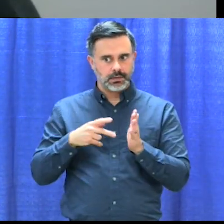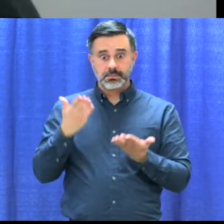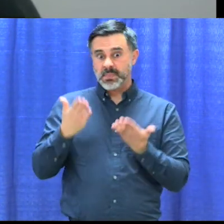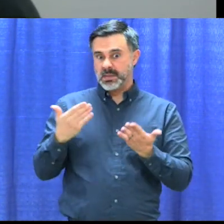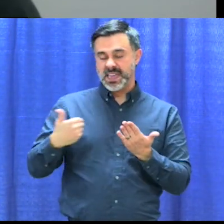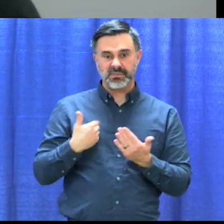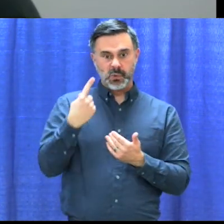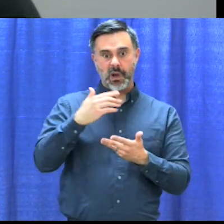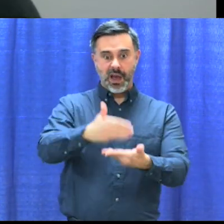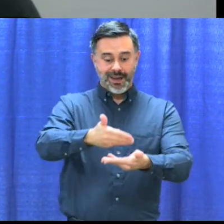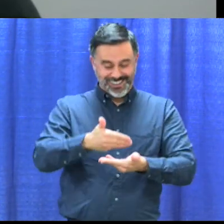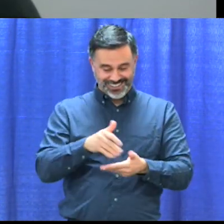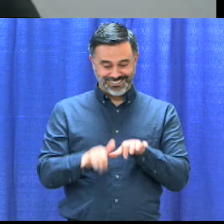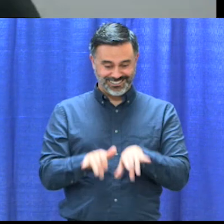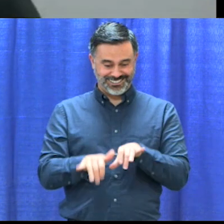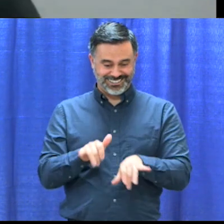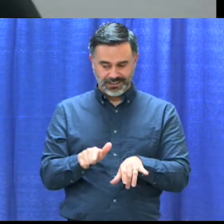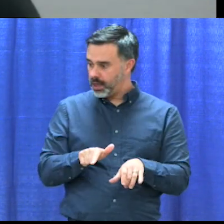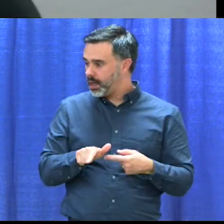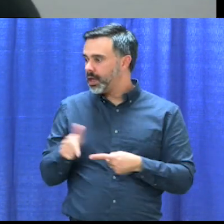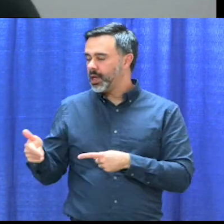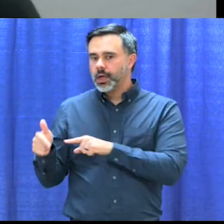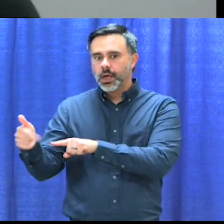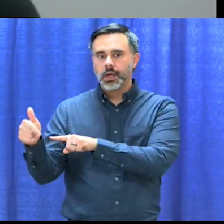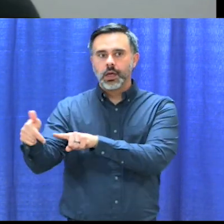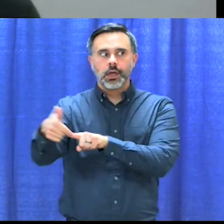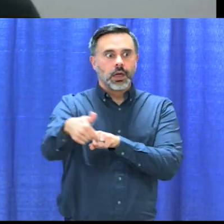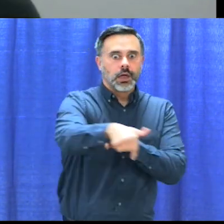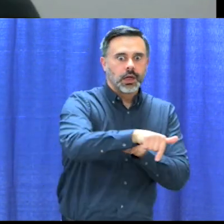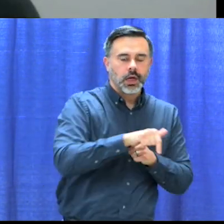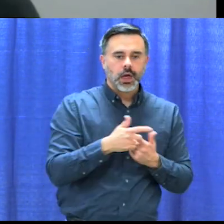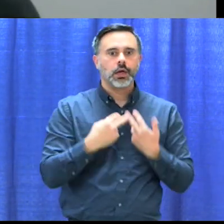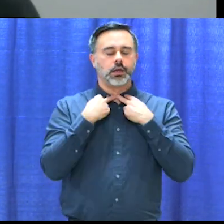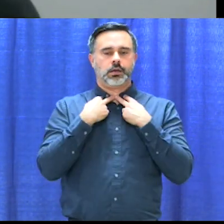Meaning that they can access sometimes when their teacher is online ready to provide instructions.